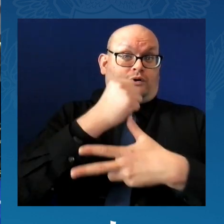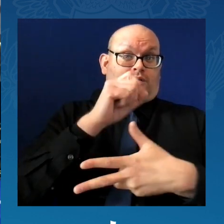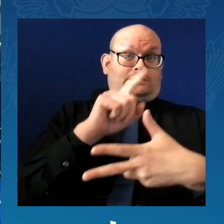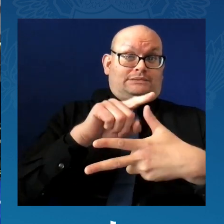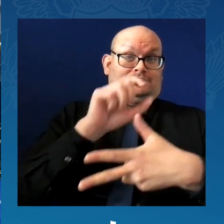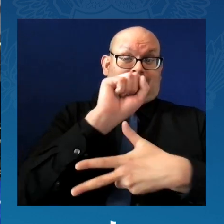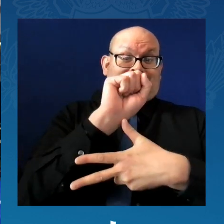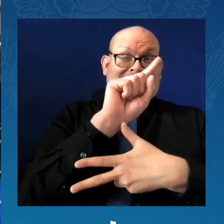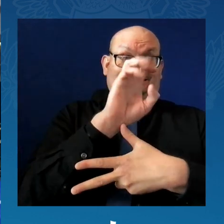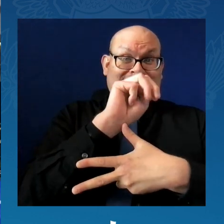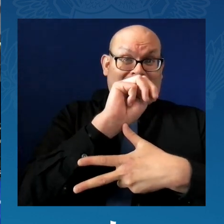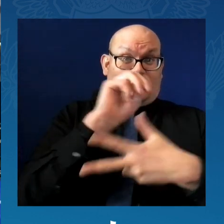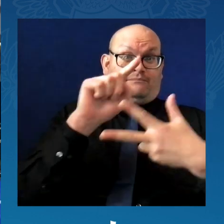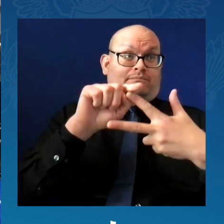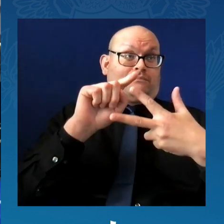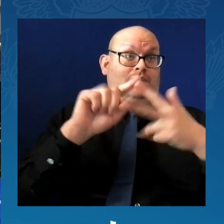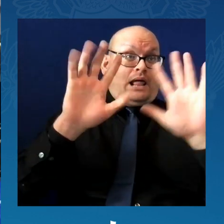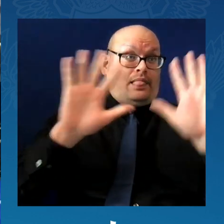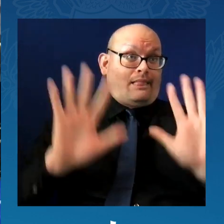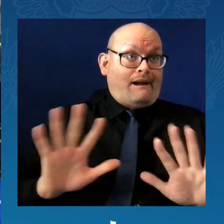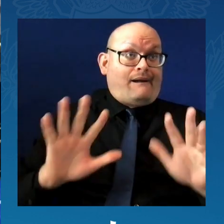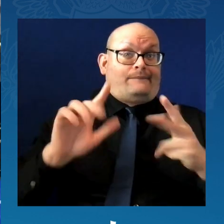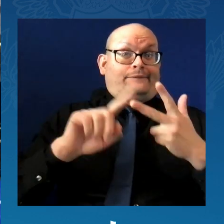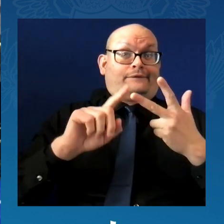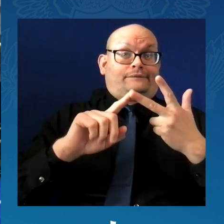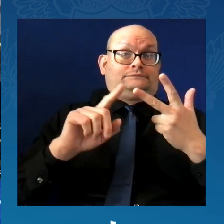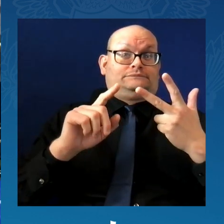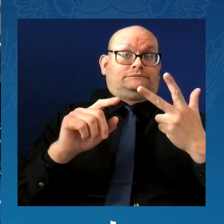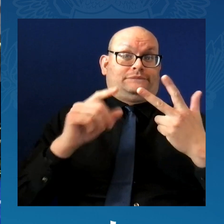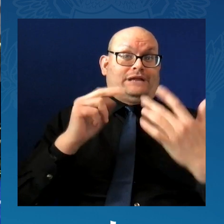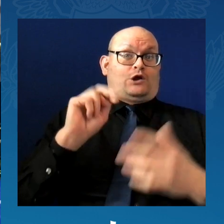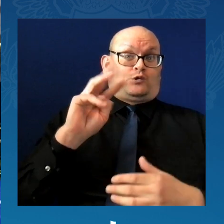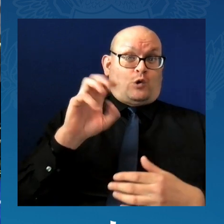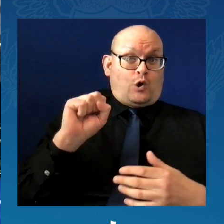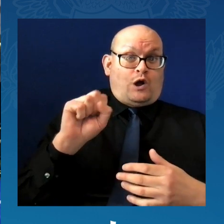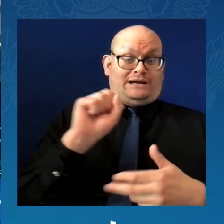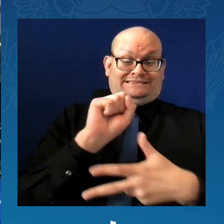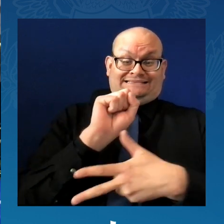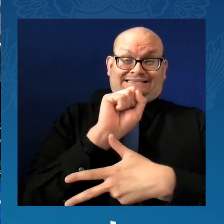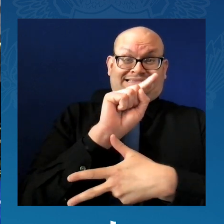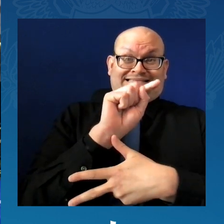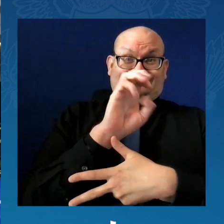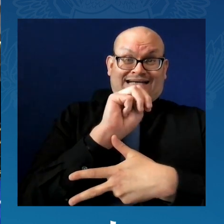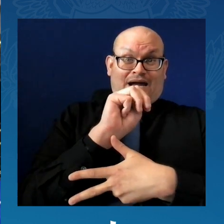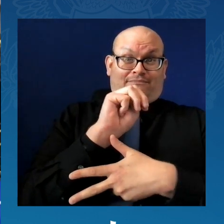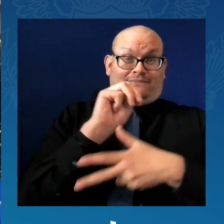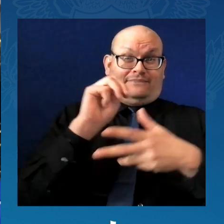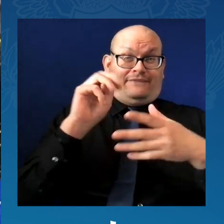So on STEM, we will have a full session on our work later in the meeting on climate.